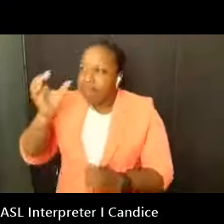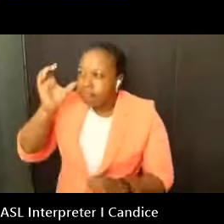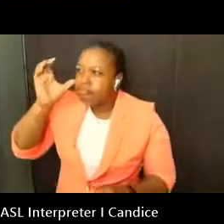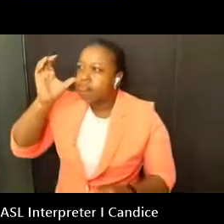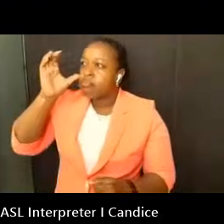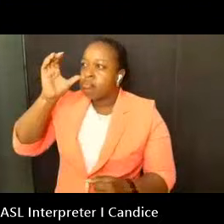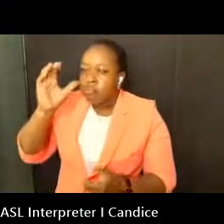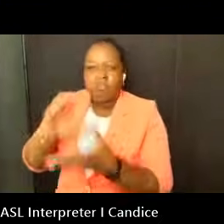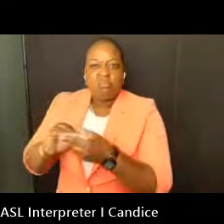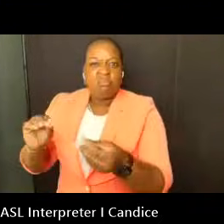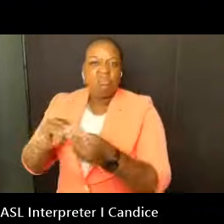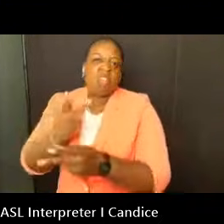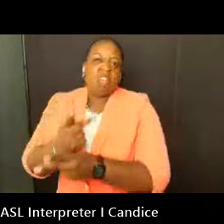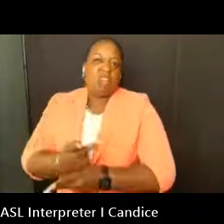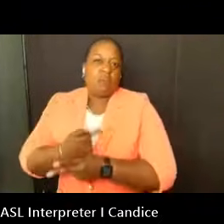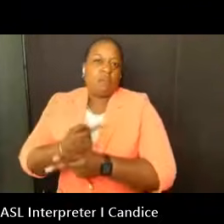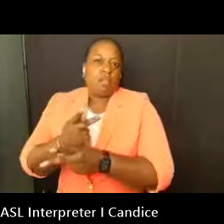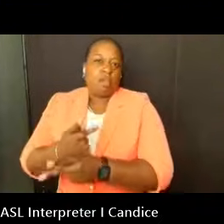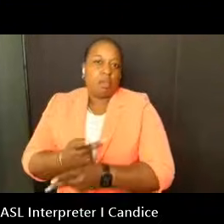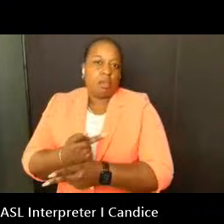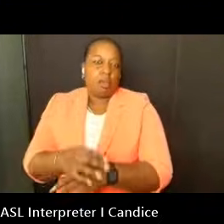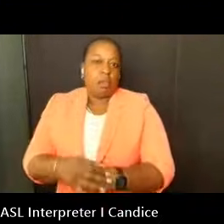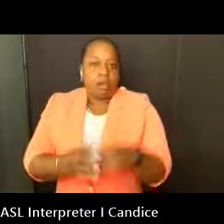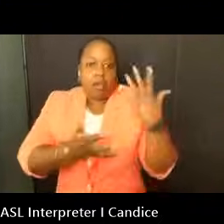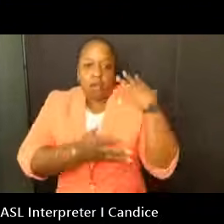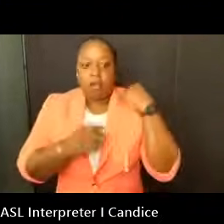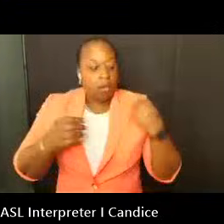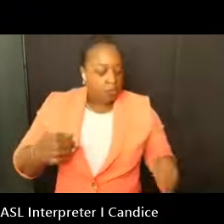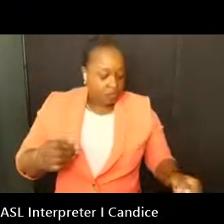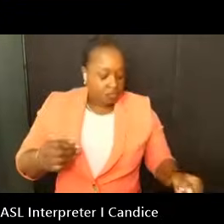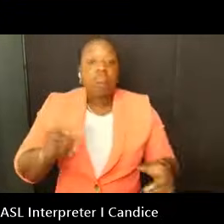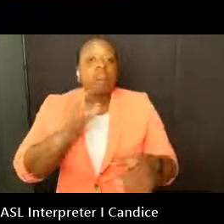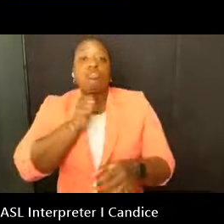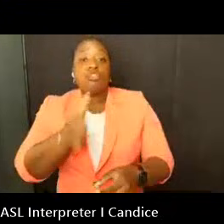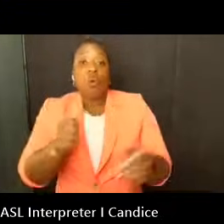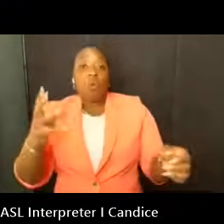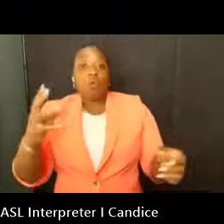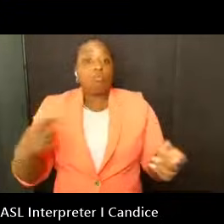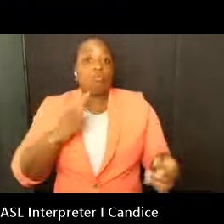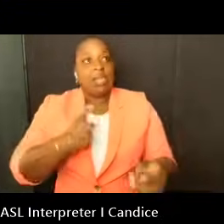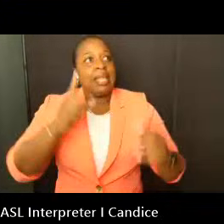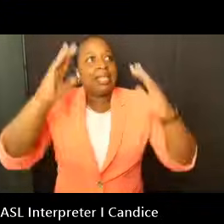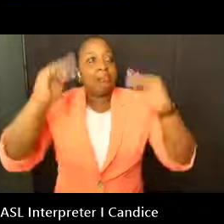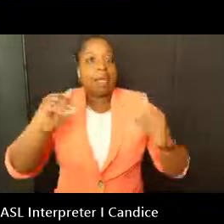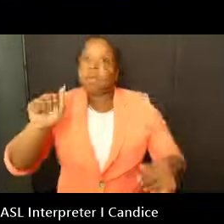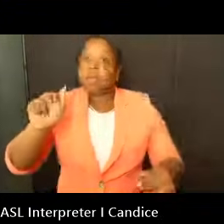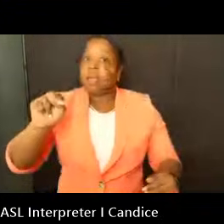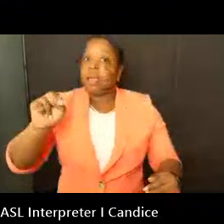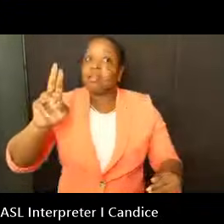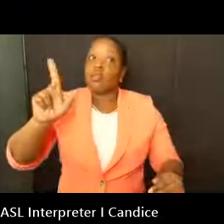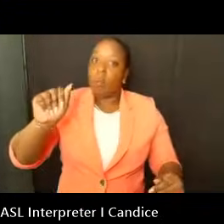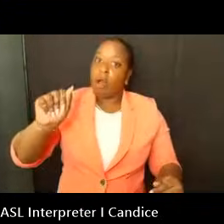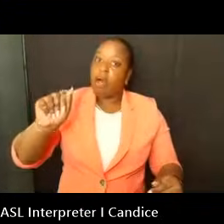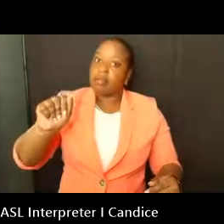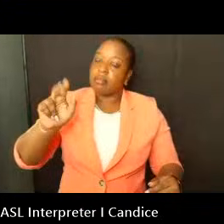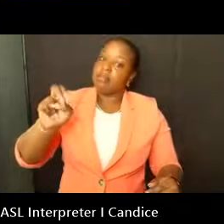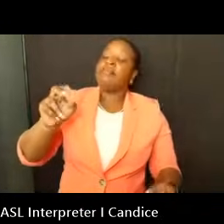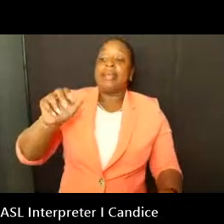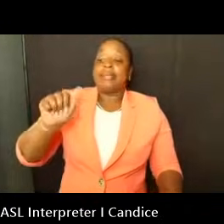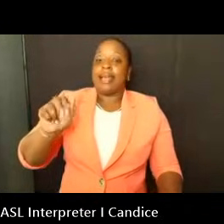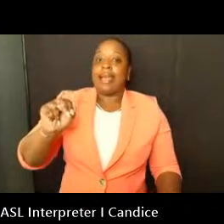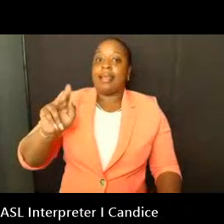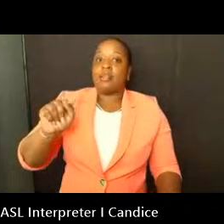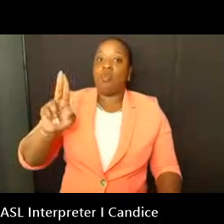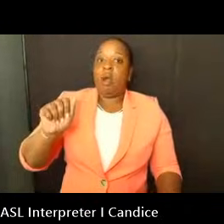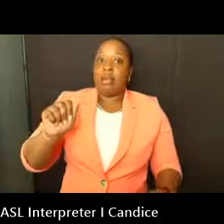accept an opinion without doing -- as Antuan said, doing your research. I'll stop there. Thank you.